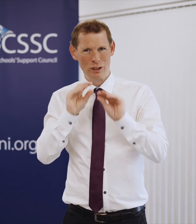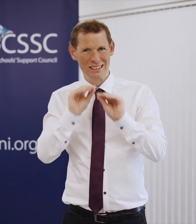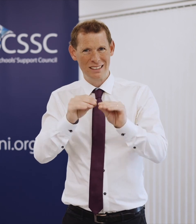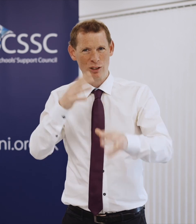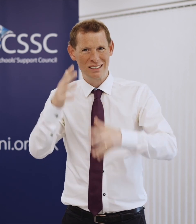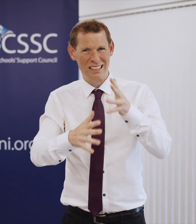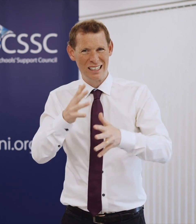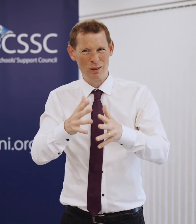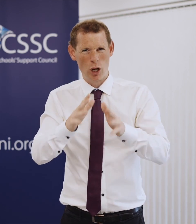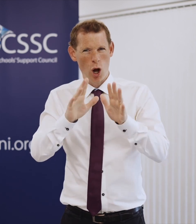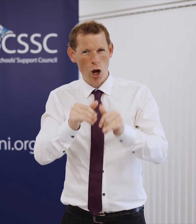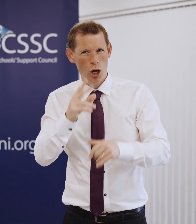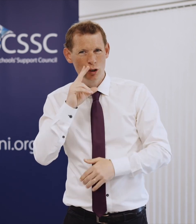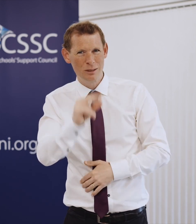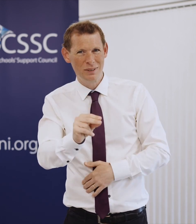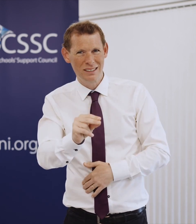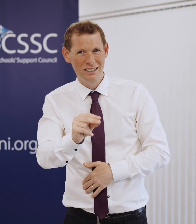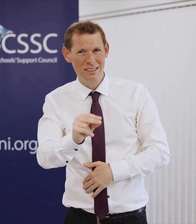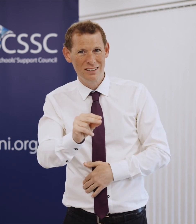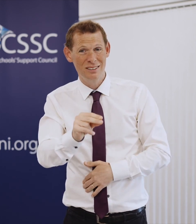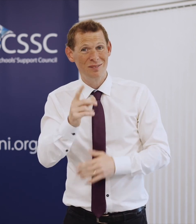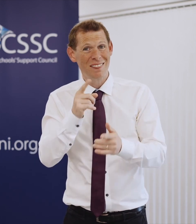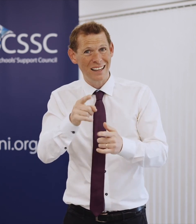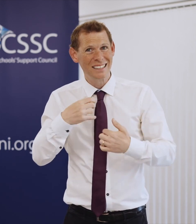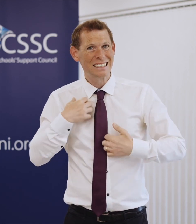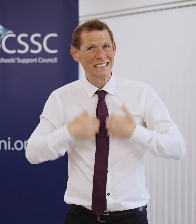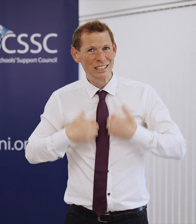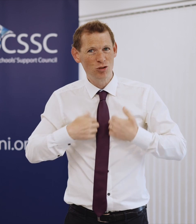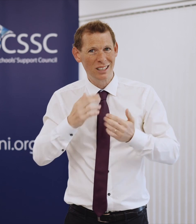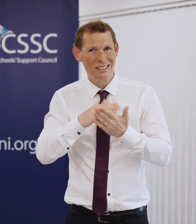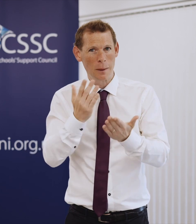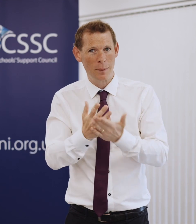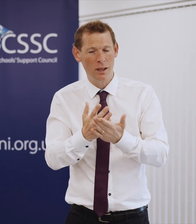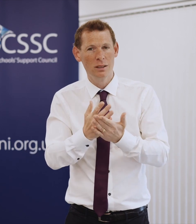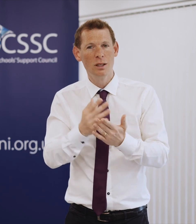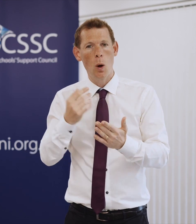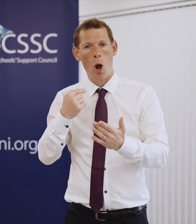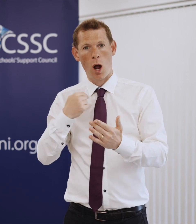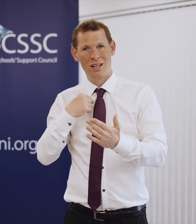that if you teach a child sign language then how will he ever learn to speak. But that is such an